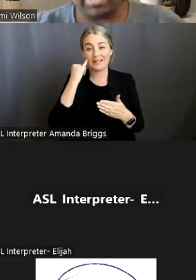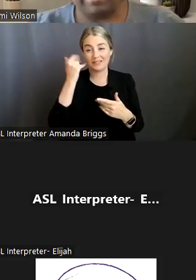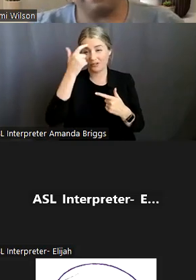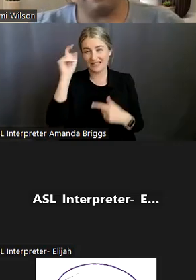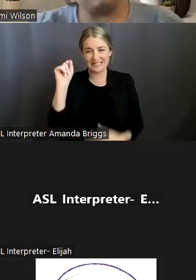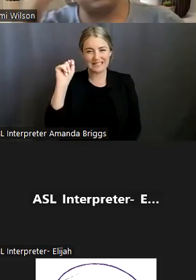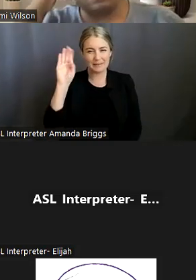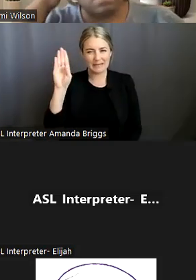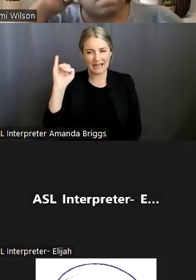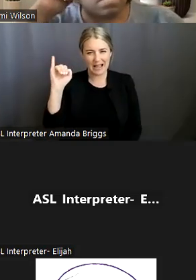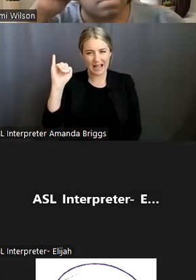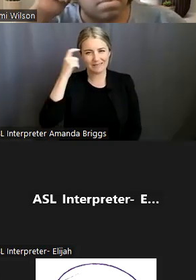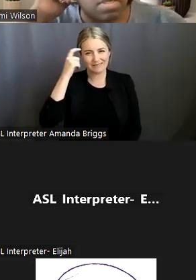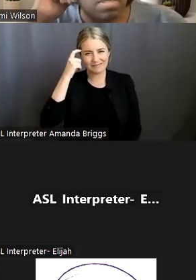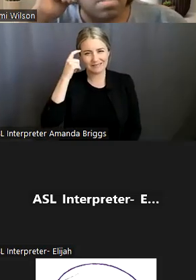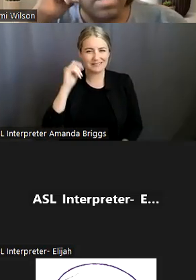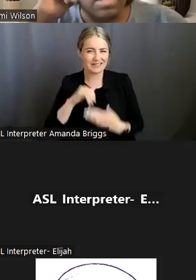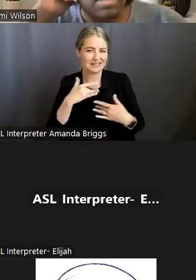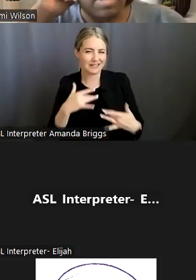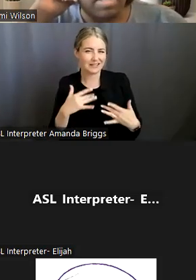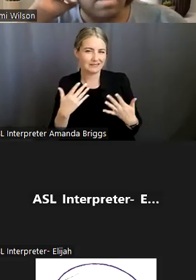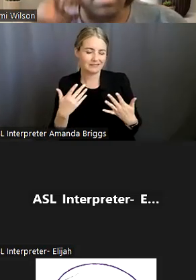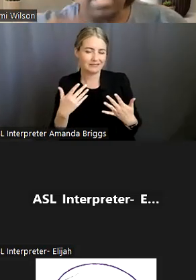injury. So that's typically the only time I've seen that.